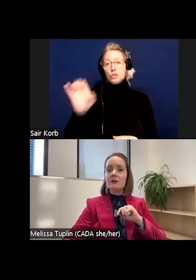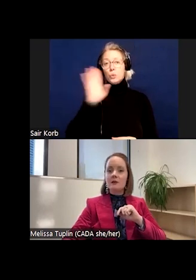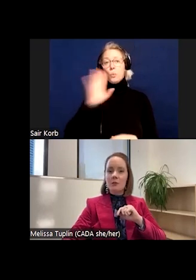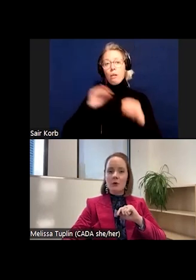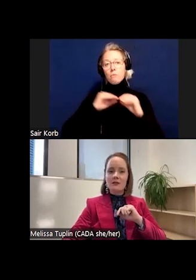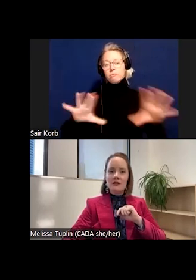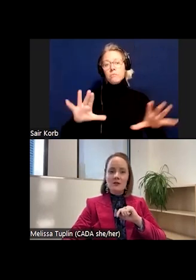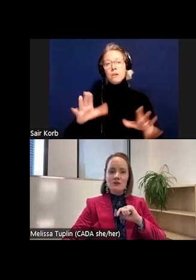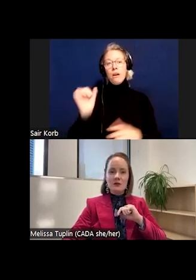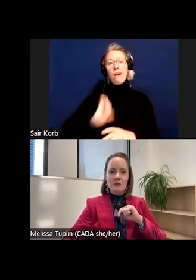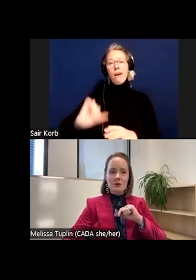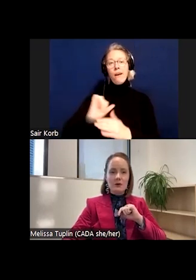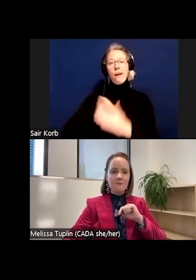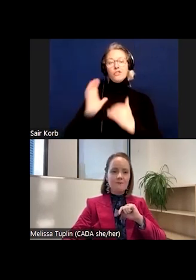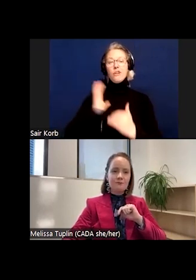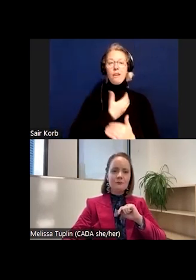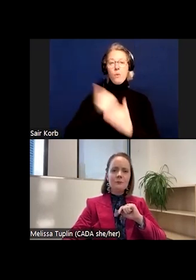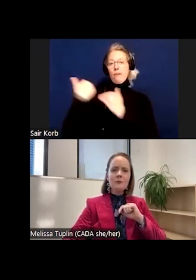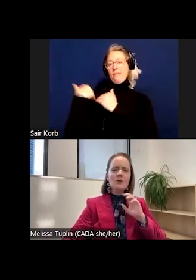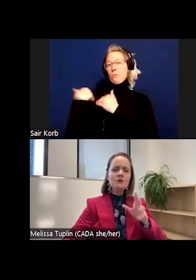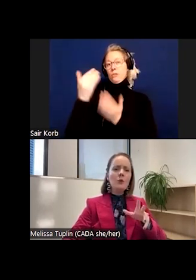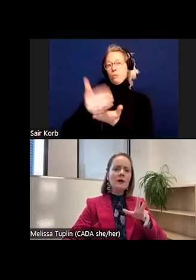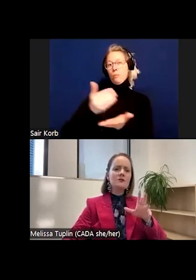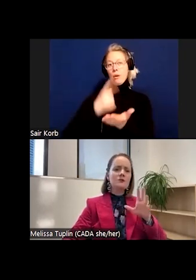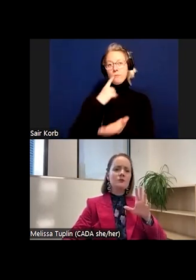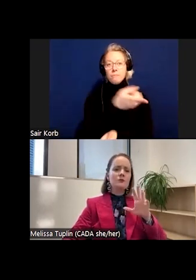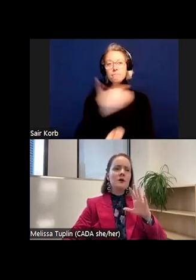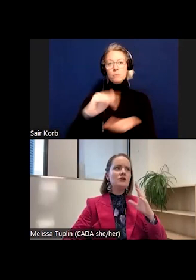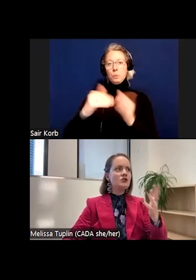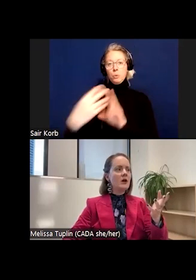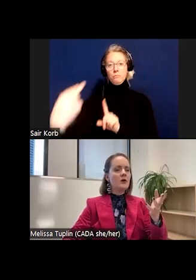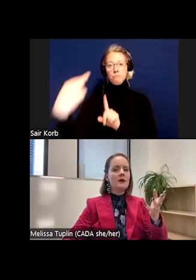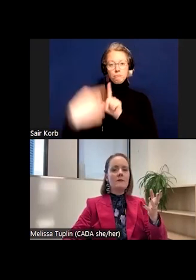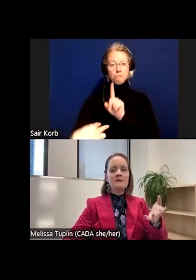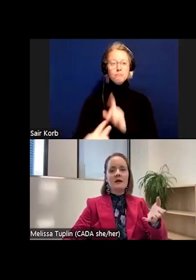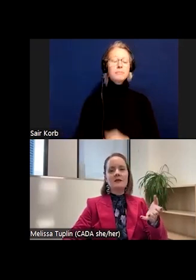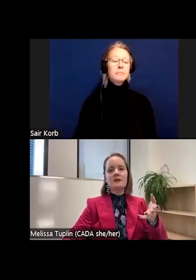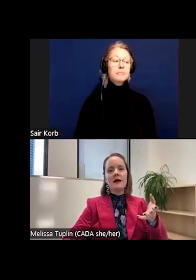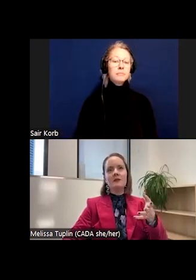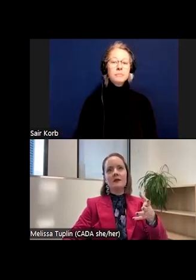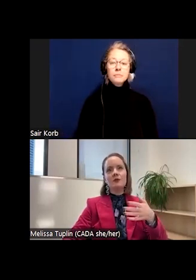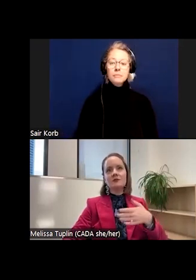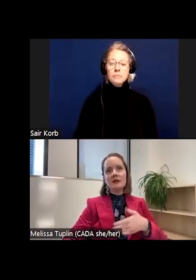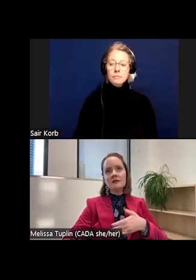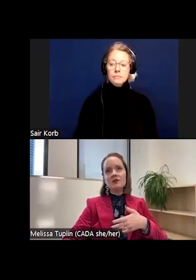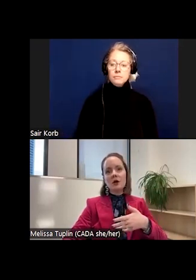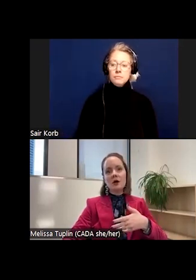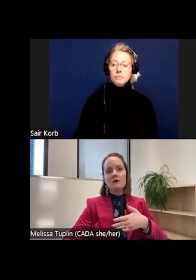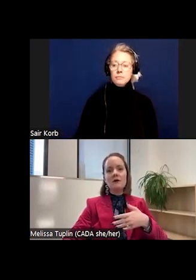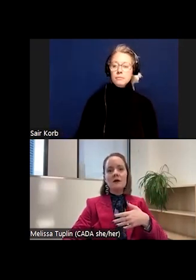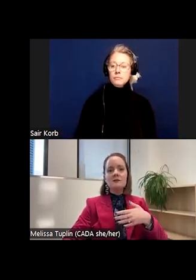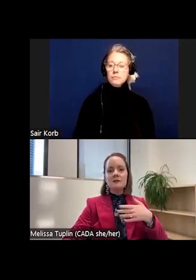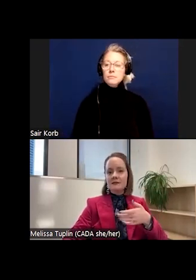report to the community. I do want to share and emphasize that the percentage of successful